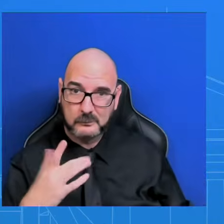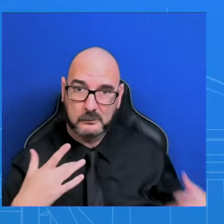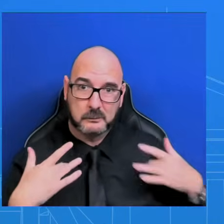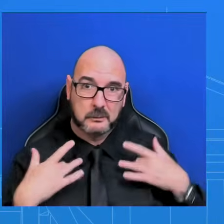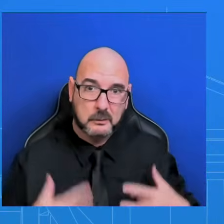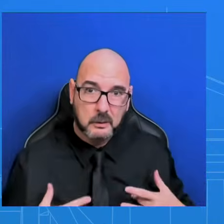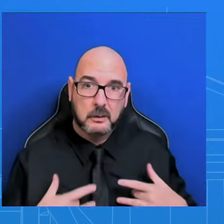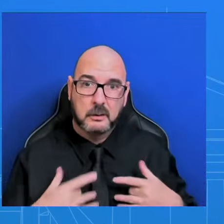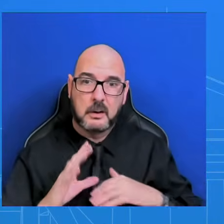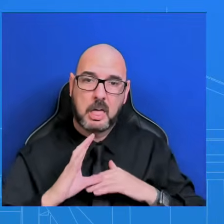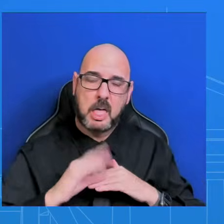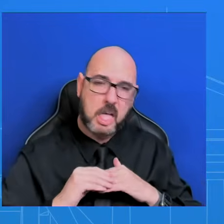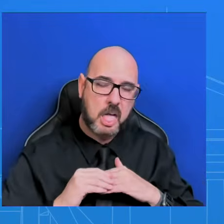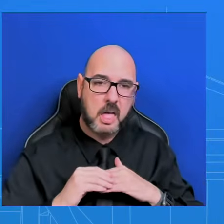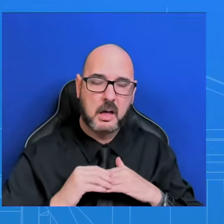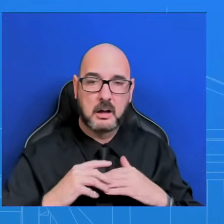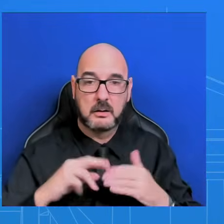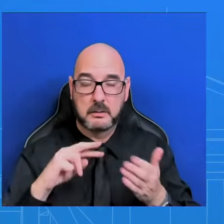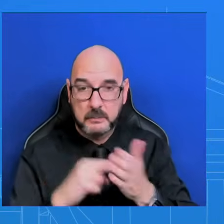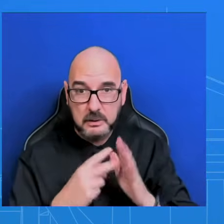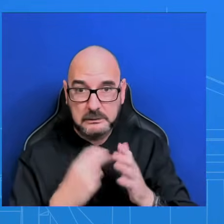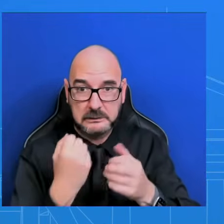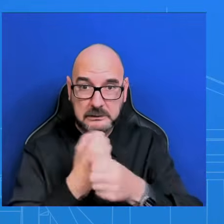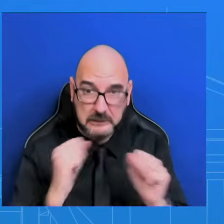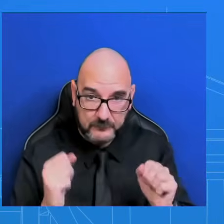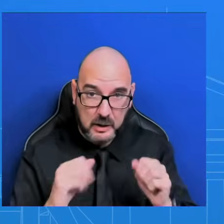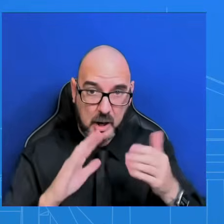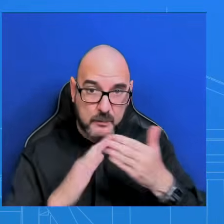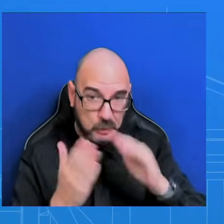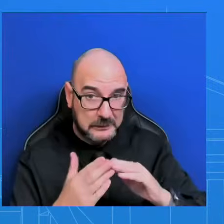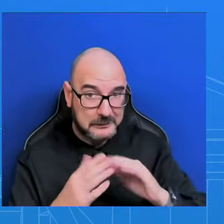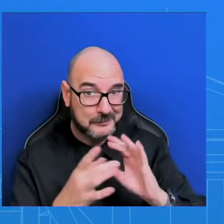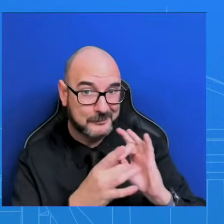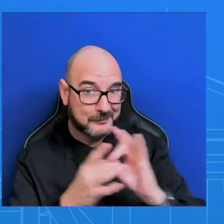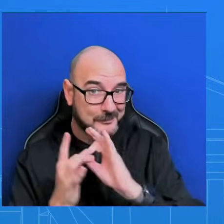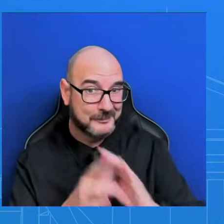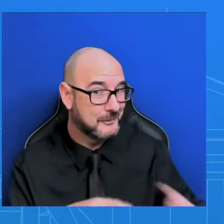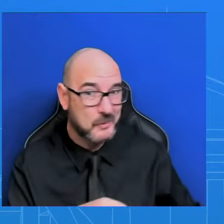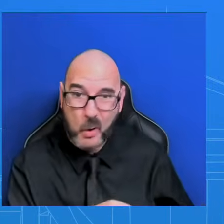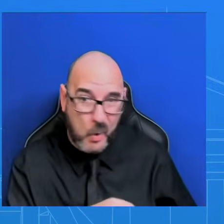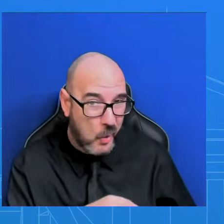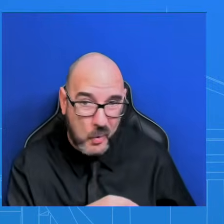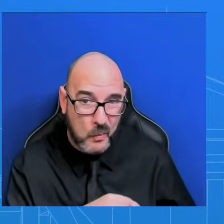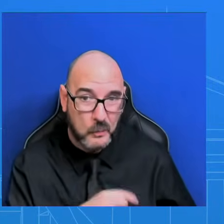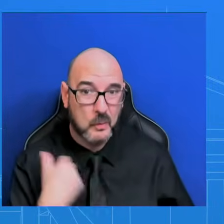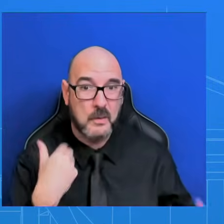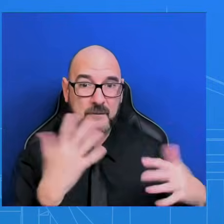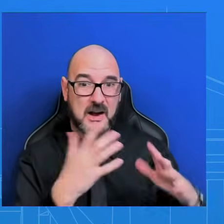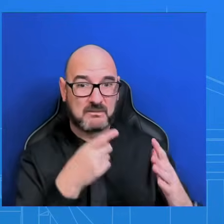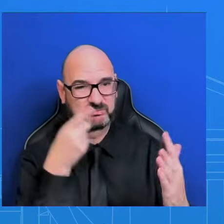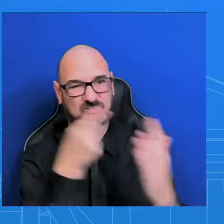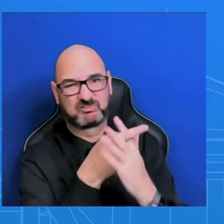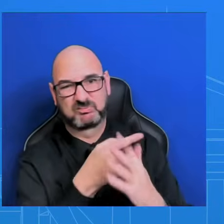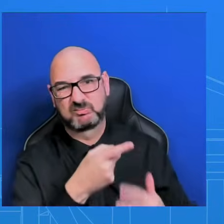of communities here. And so, we've called that out, and we'll continue to do that. And I've spoken to this already, but I'll -- I'll lay it out a little bit more.